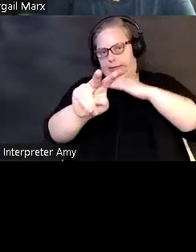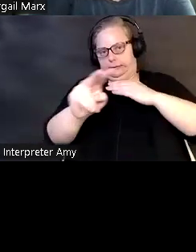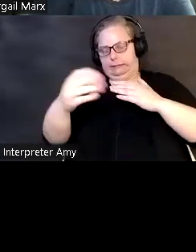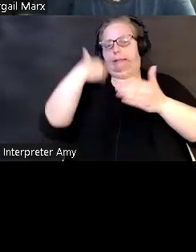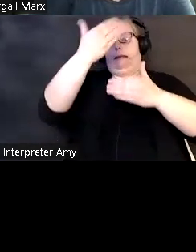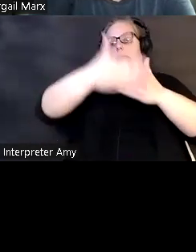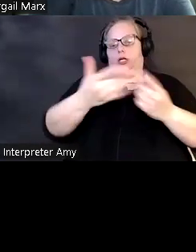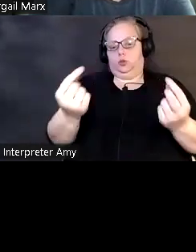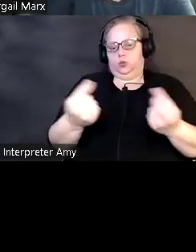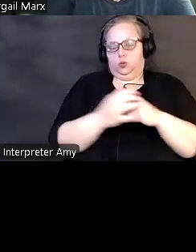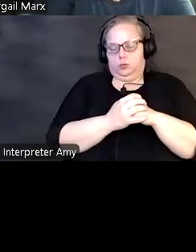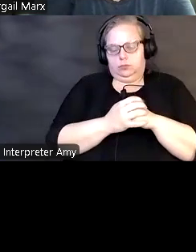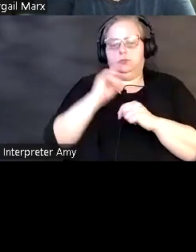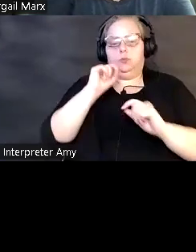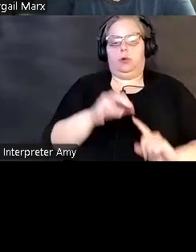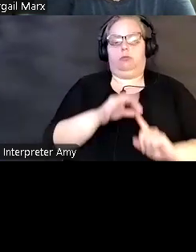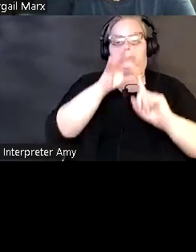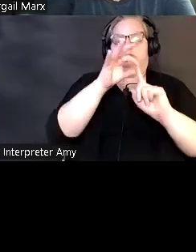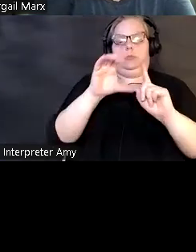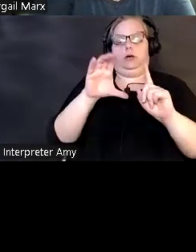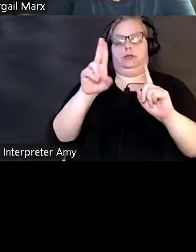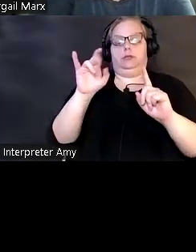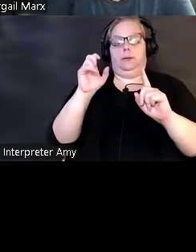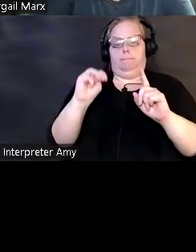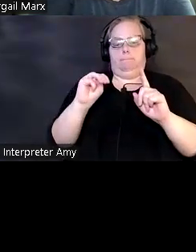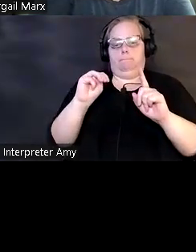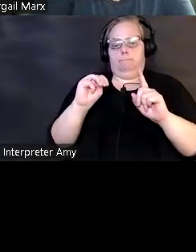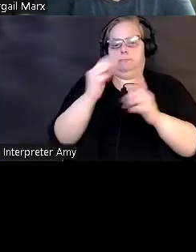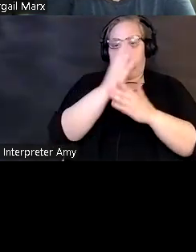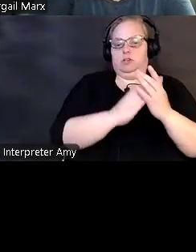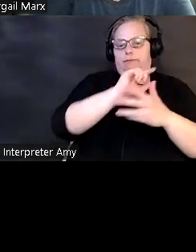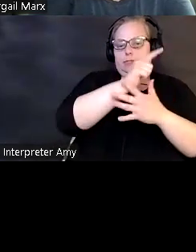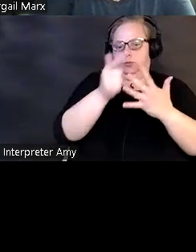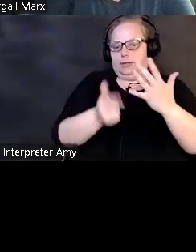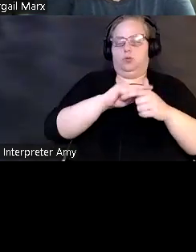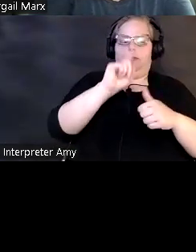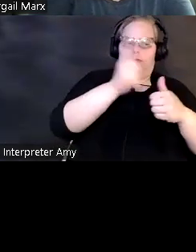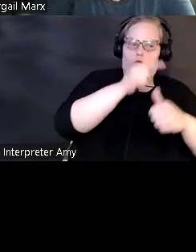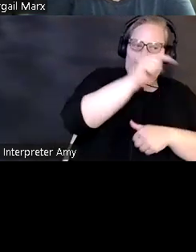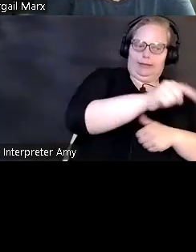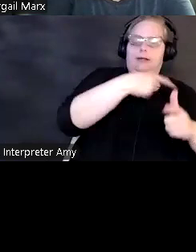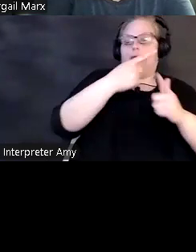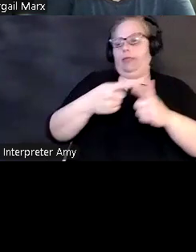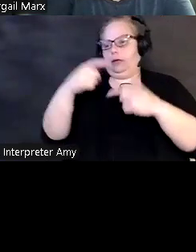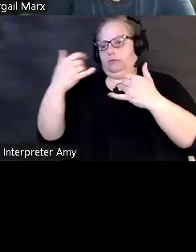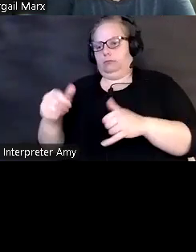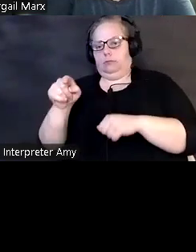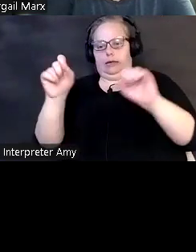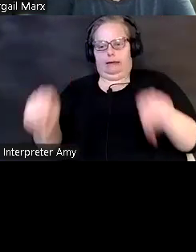And you can customize some of these sequences or first/thens to their day.